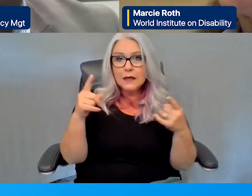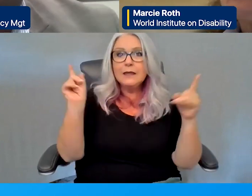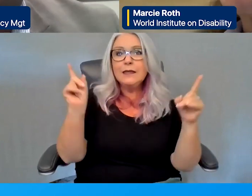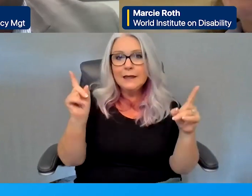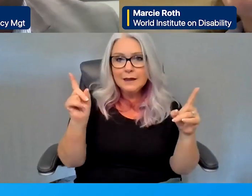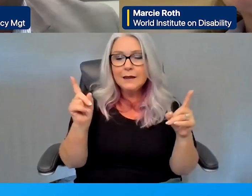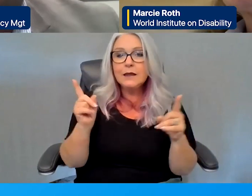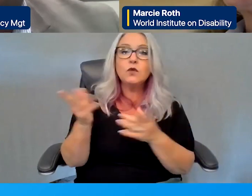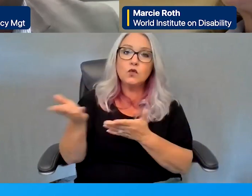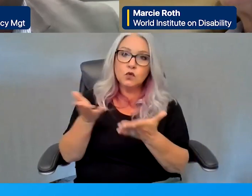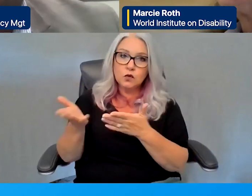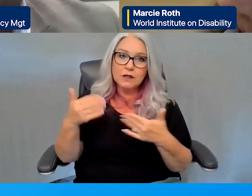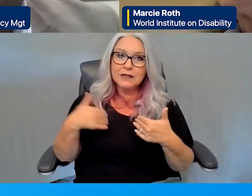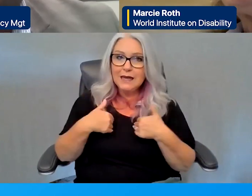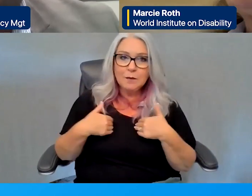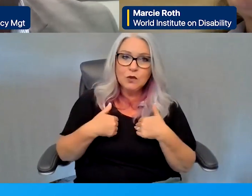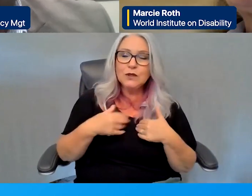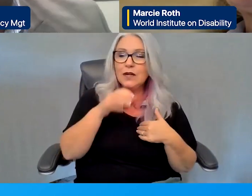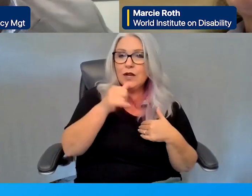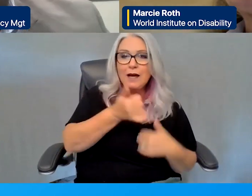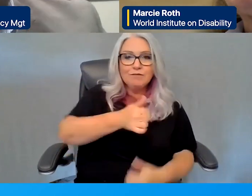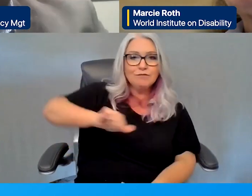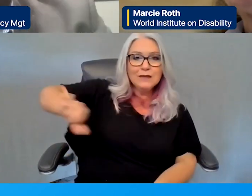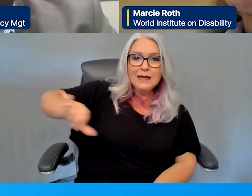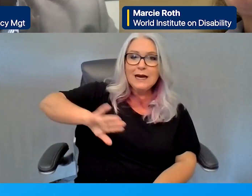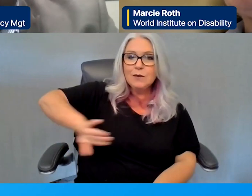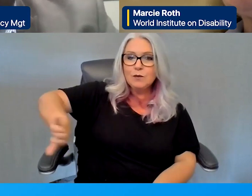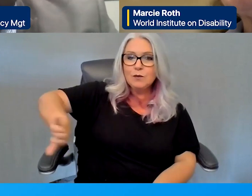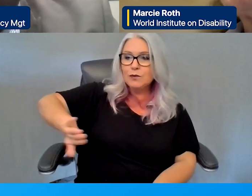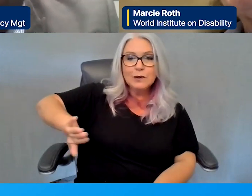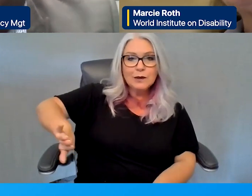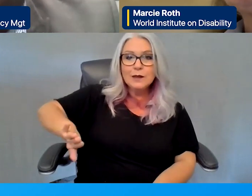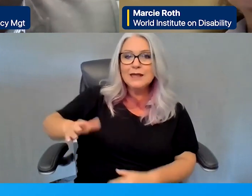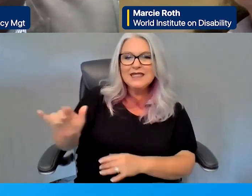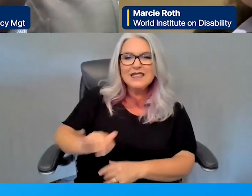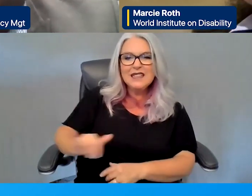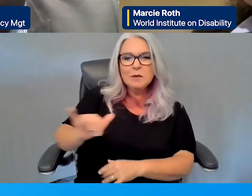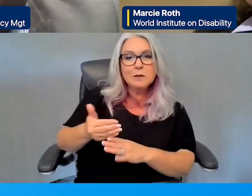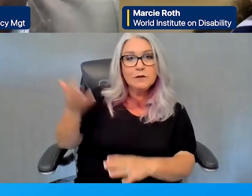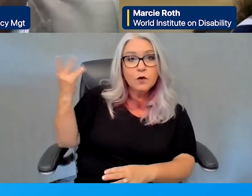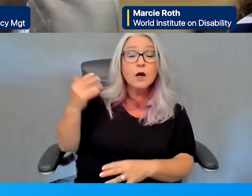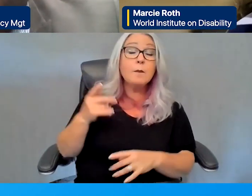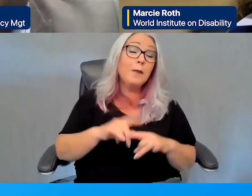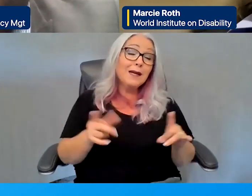are not turned away in quite the same way as they were. Except